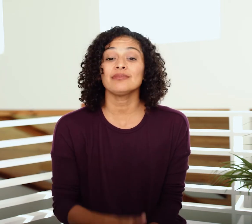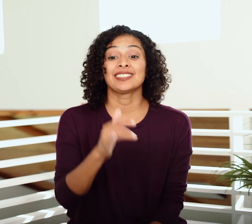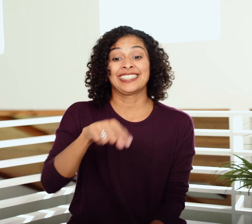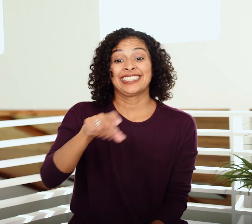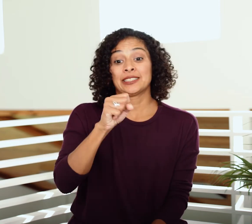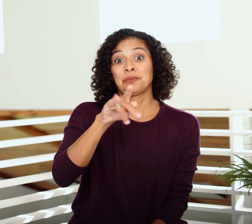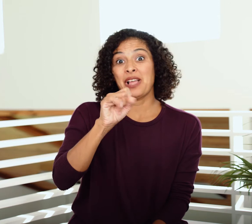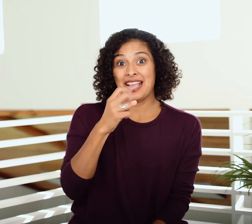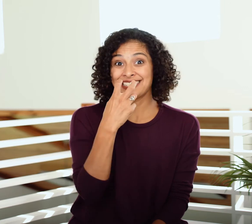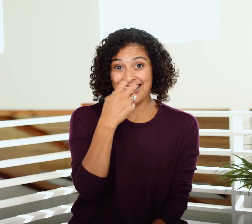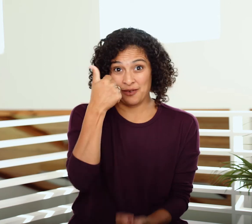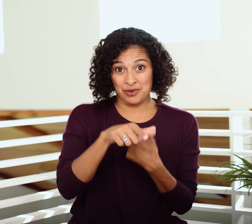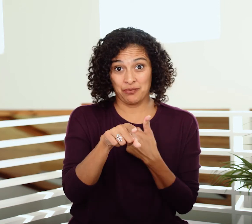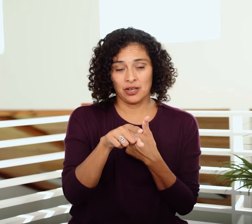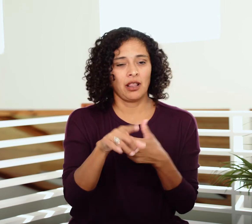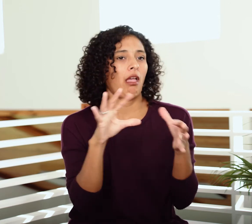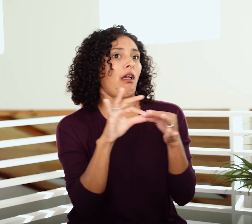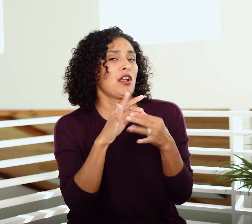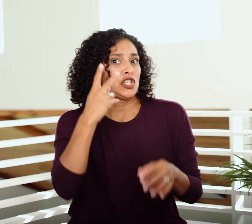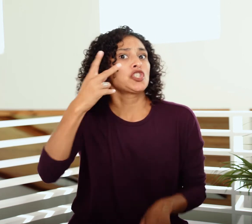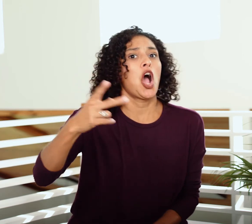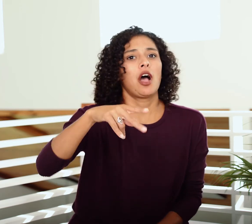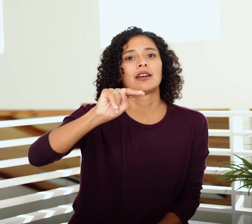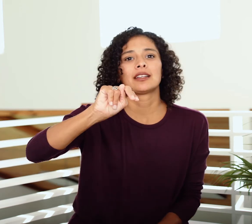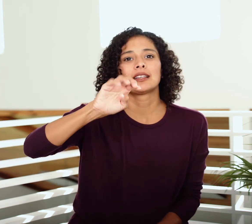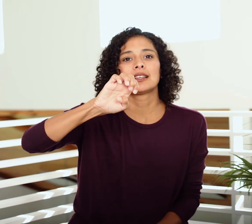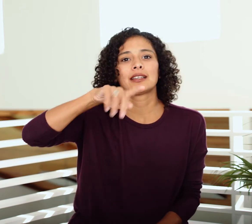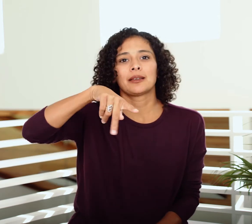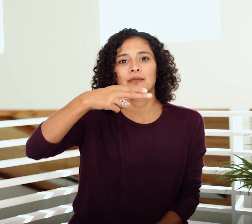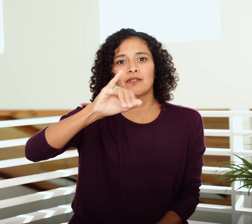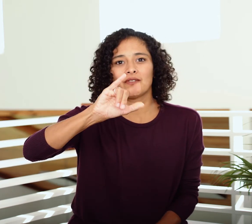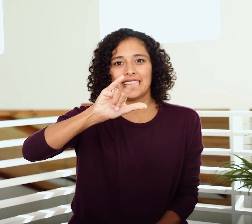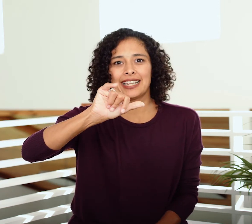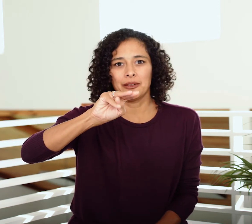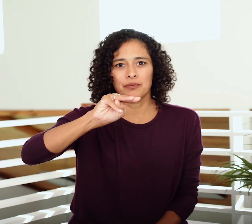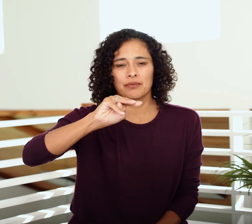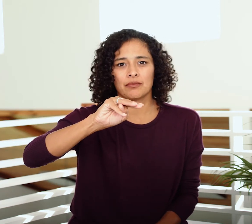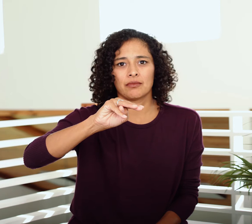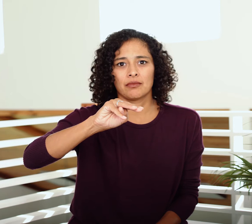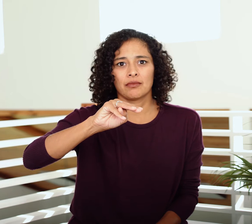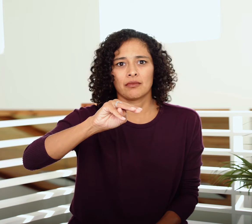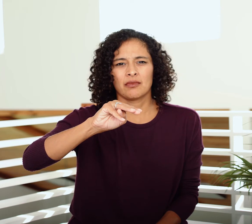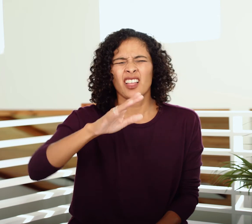The doubting spies report seeing Nephilim in the land.